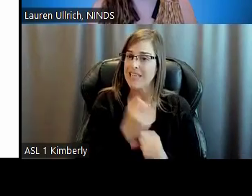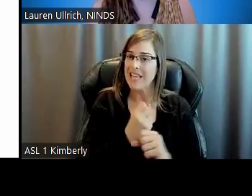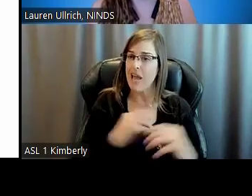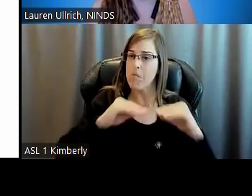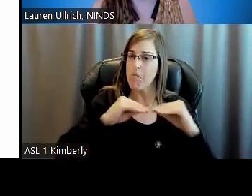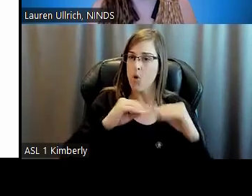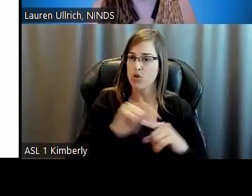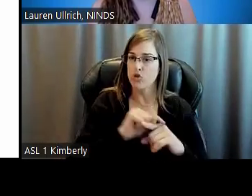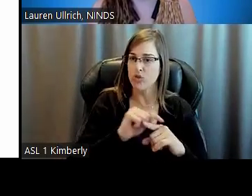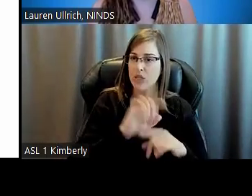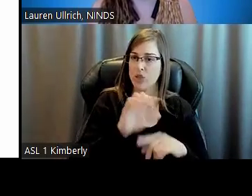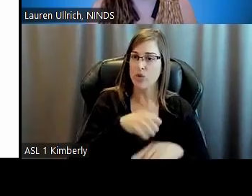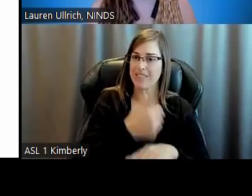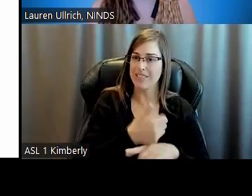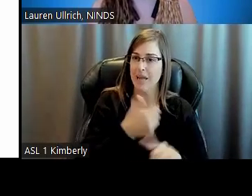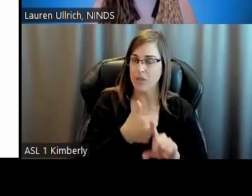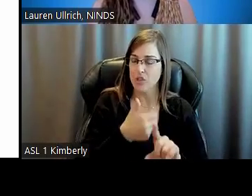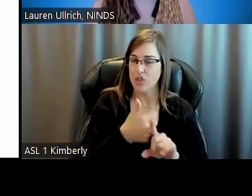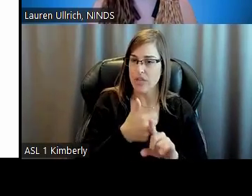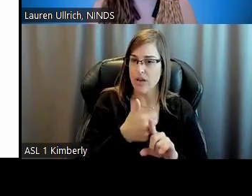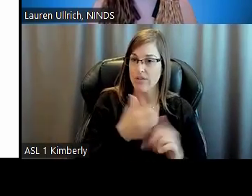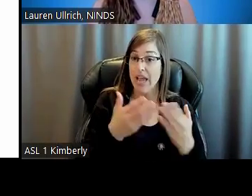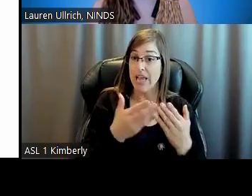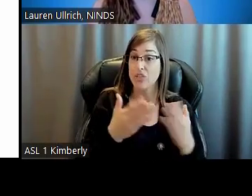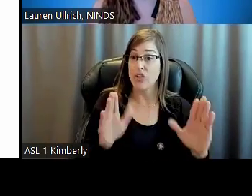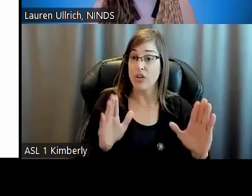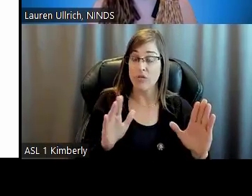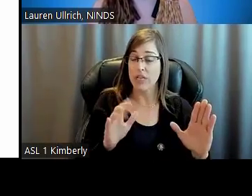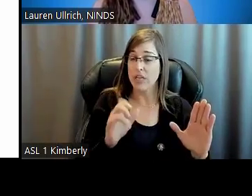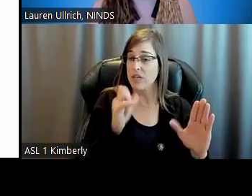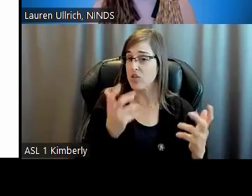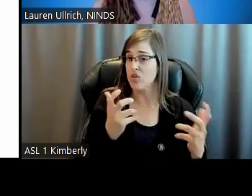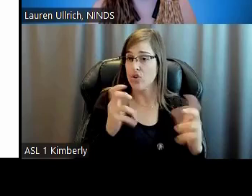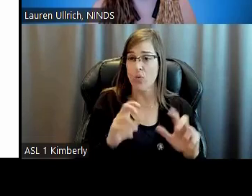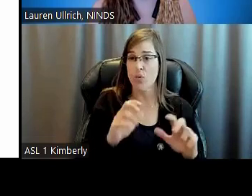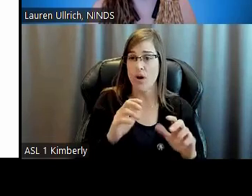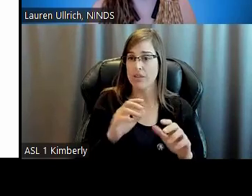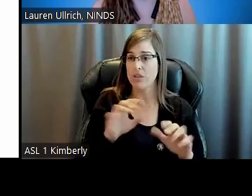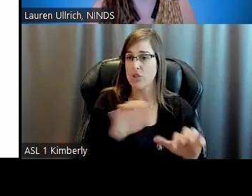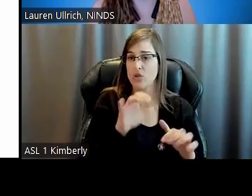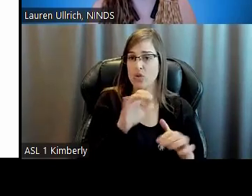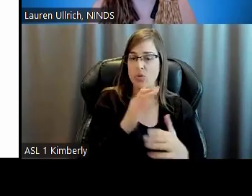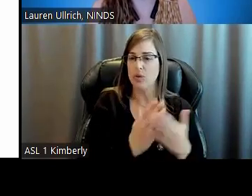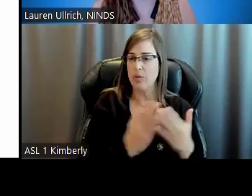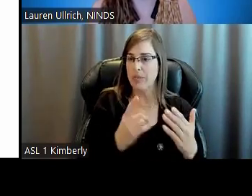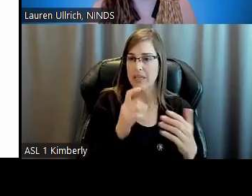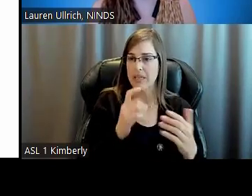to establish yourself and generally you don't want to be doing it on something you have no experience in.